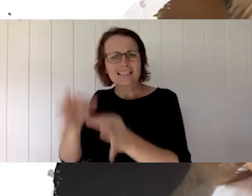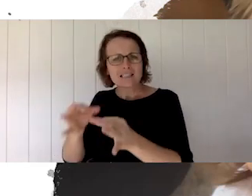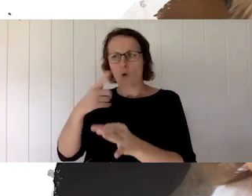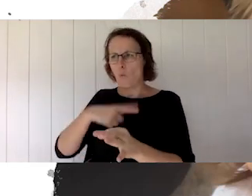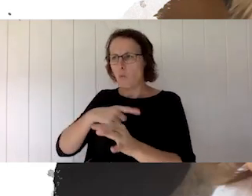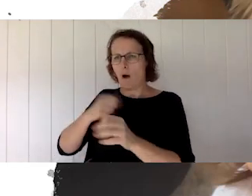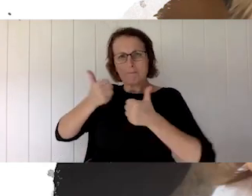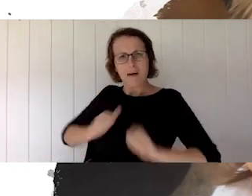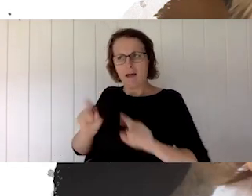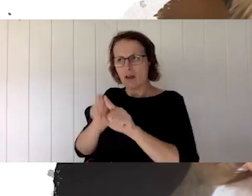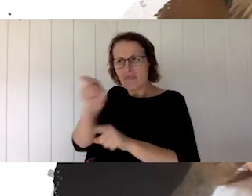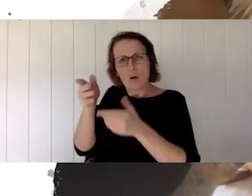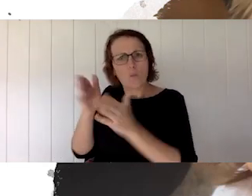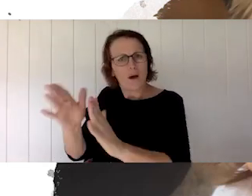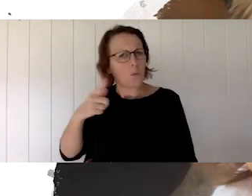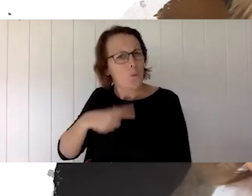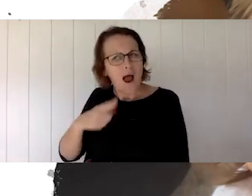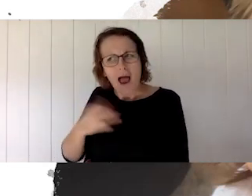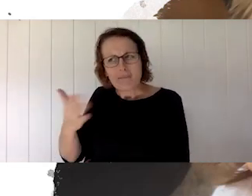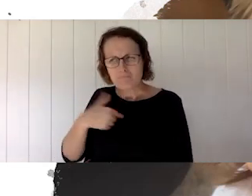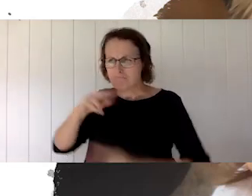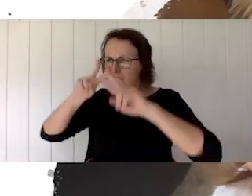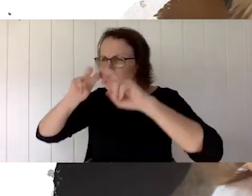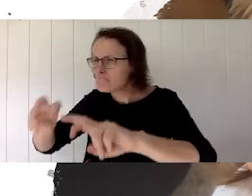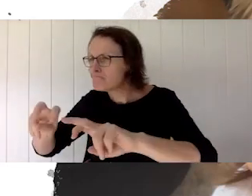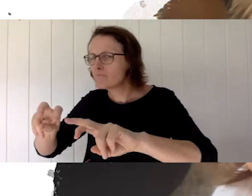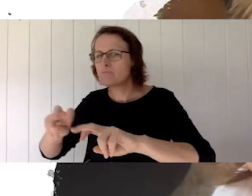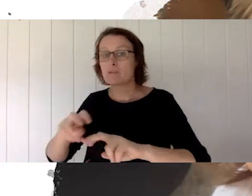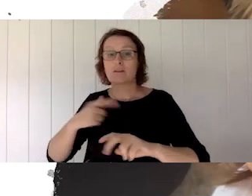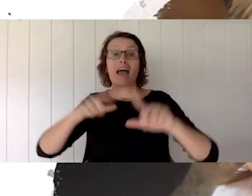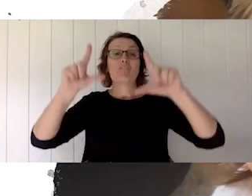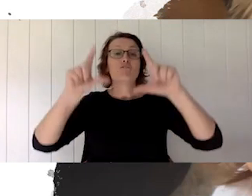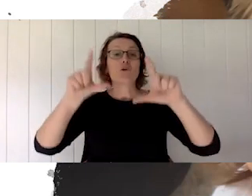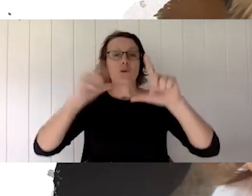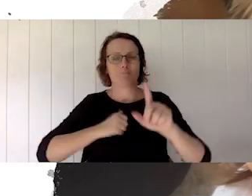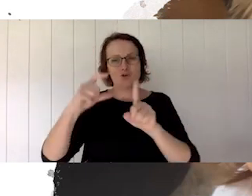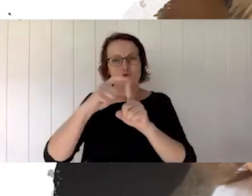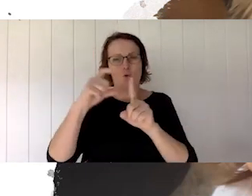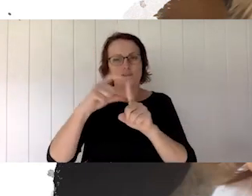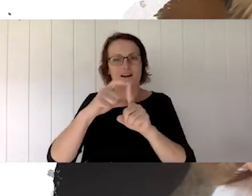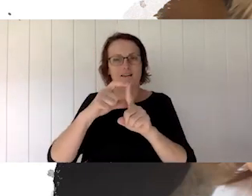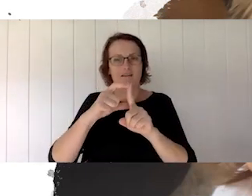understand why people do what they do. This photo is my daughter and